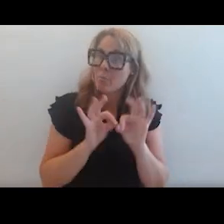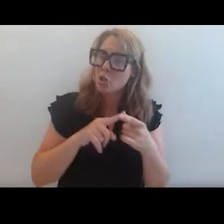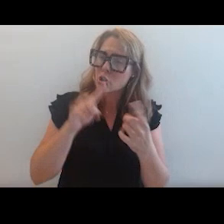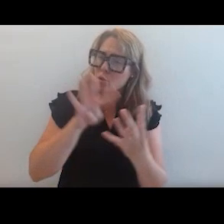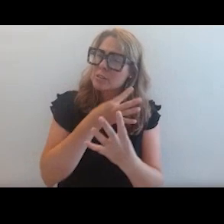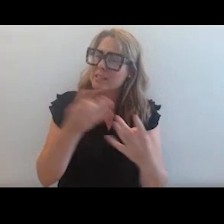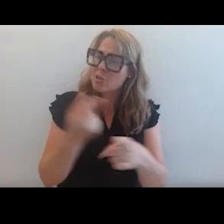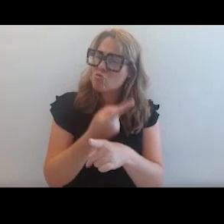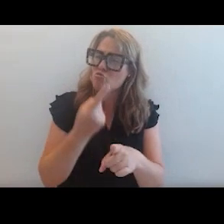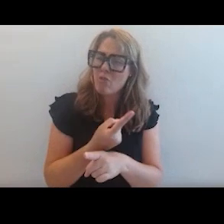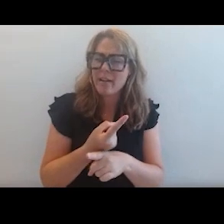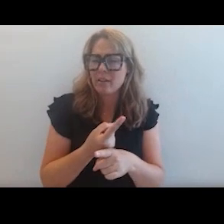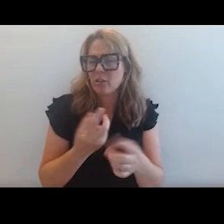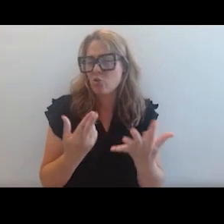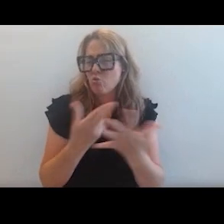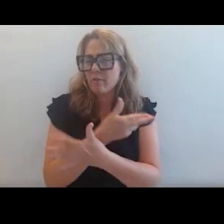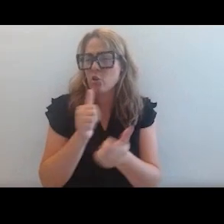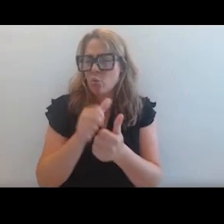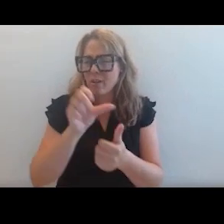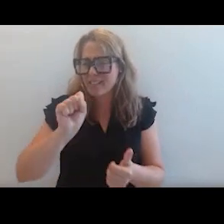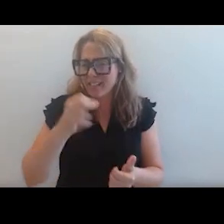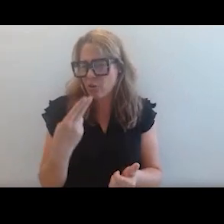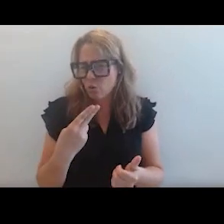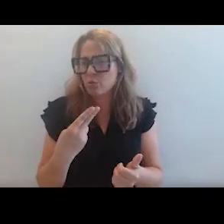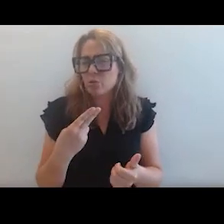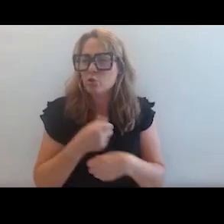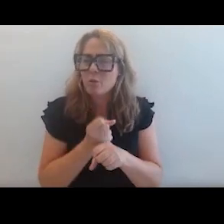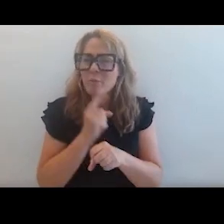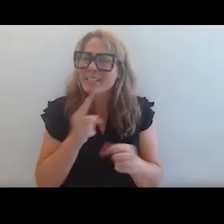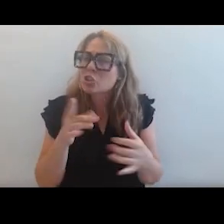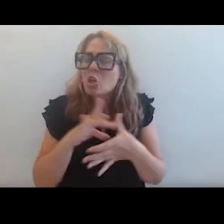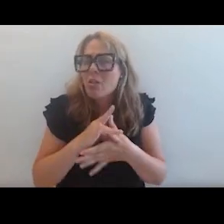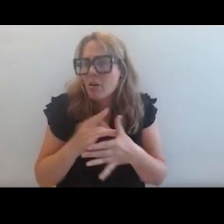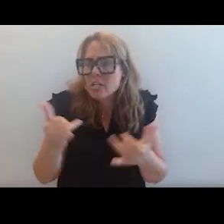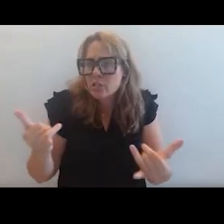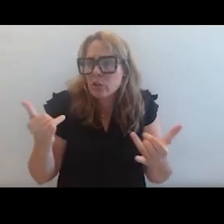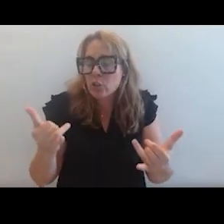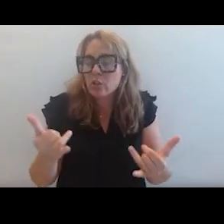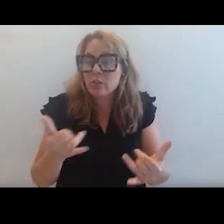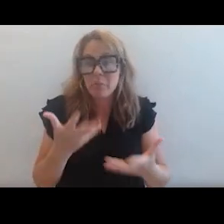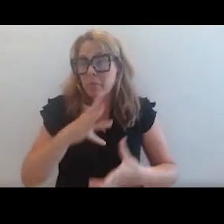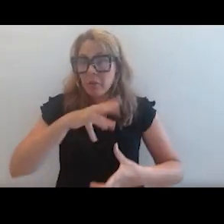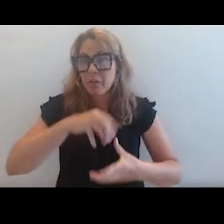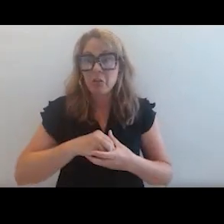reviews with stakeholders to keep your content current. This may include instructional staff